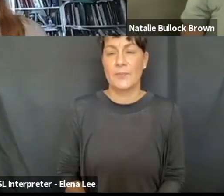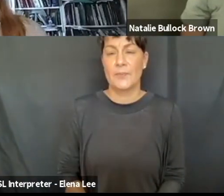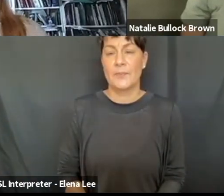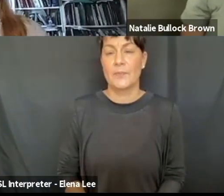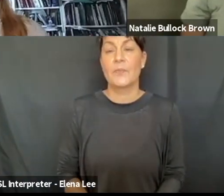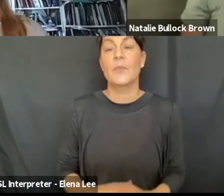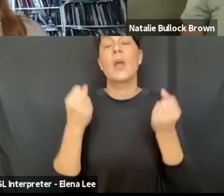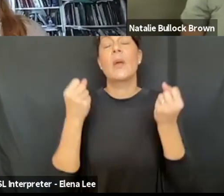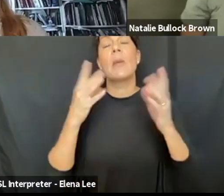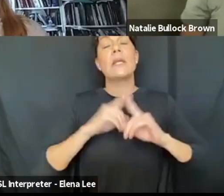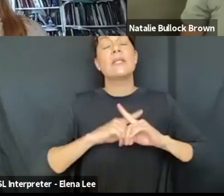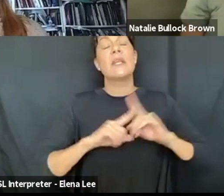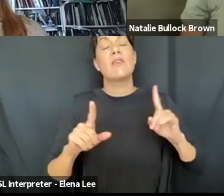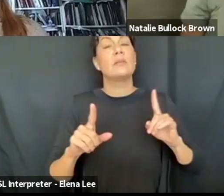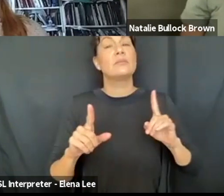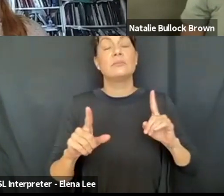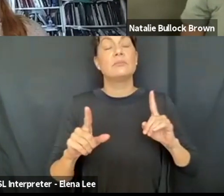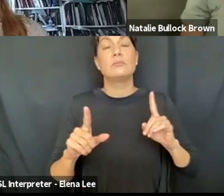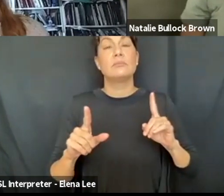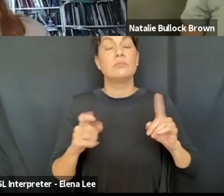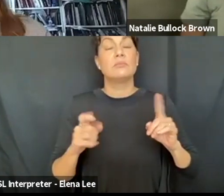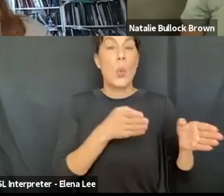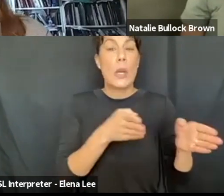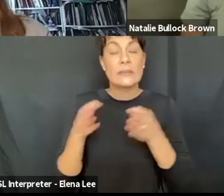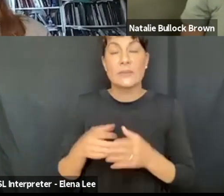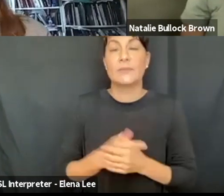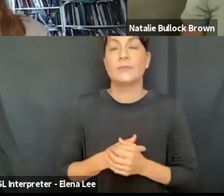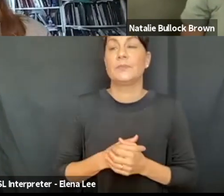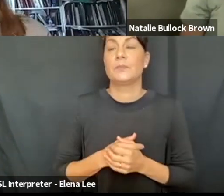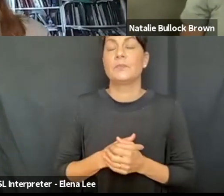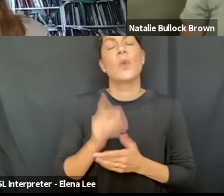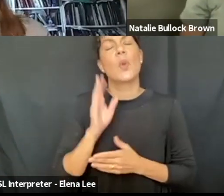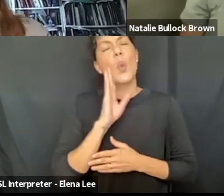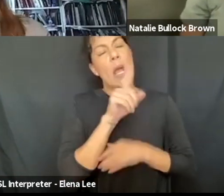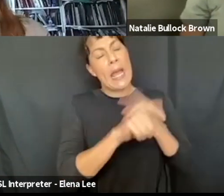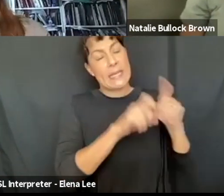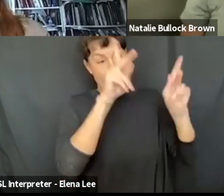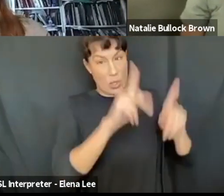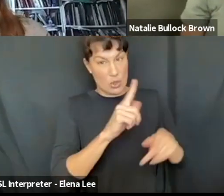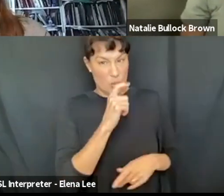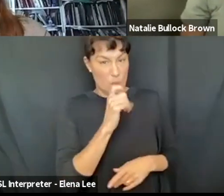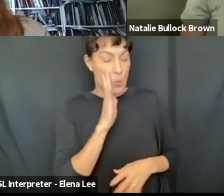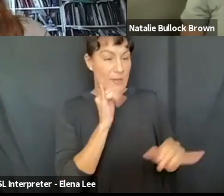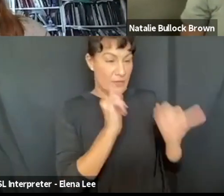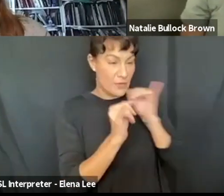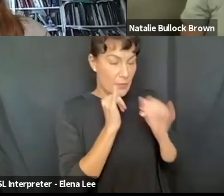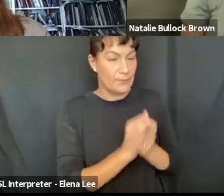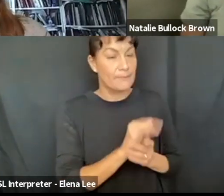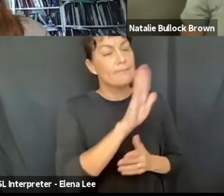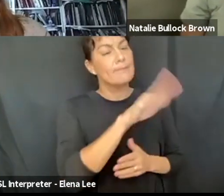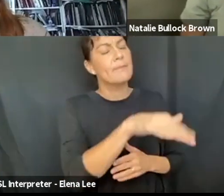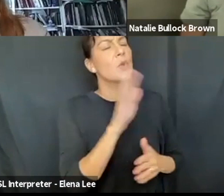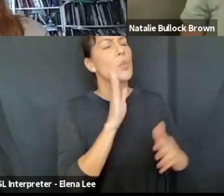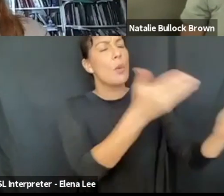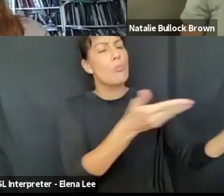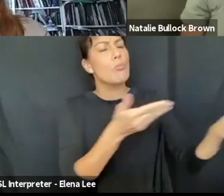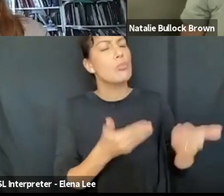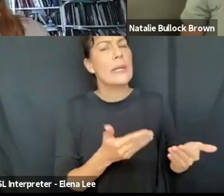is we often ask that the person, when we're gonna do the interview, bring someone that they feel safe with.